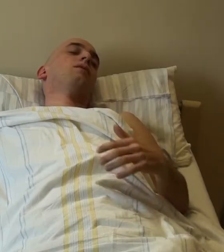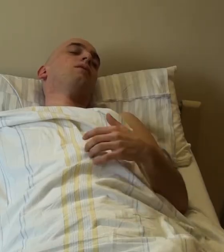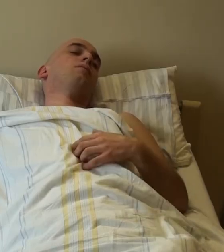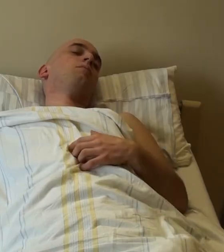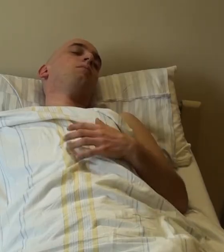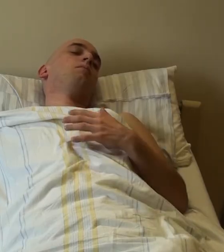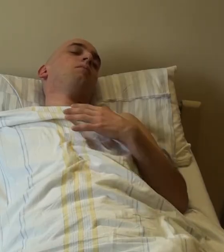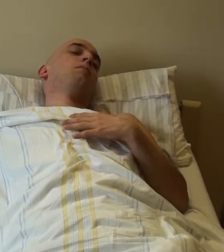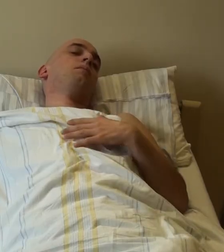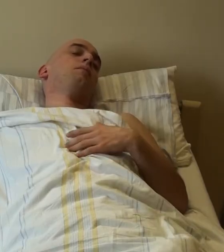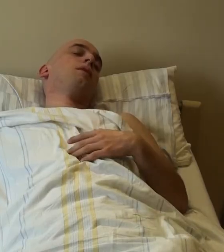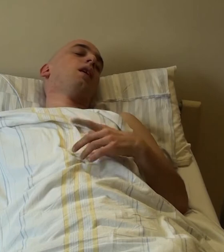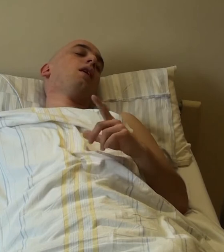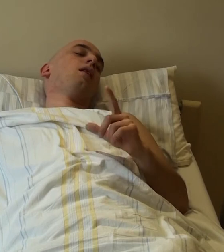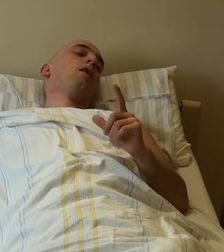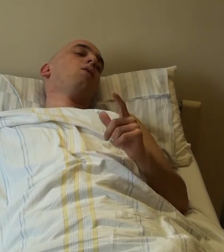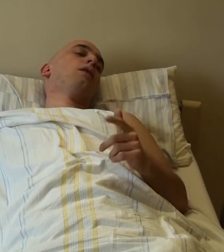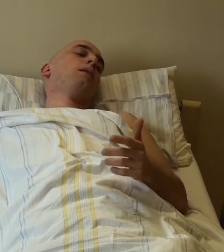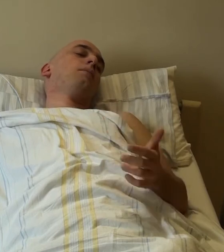I have leukemia.